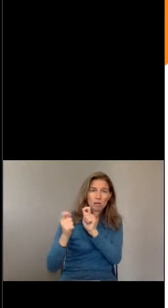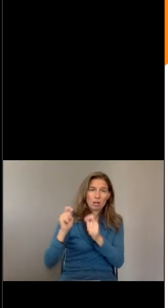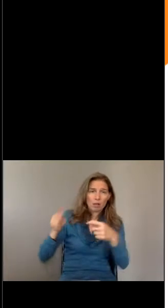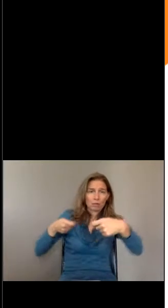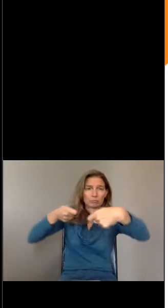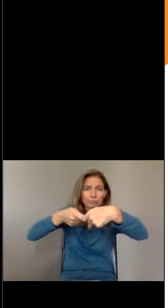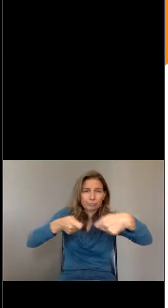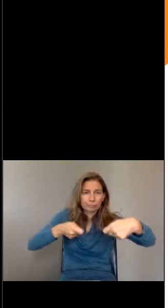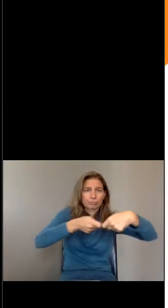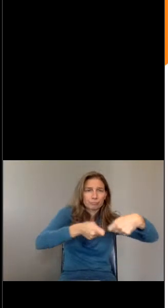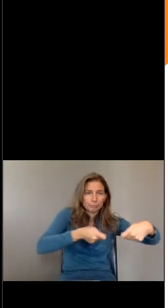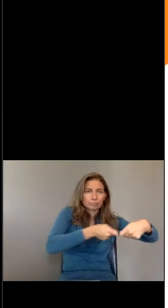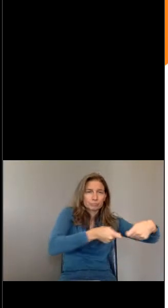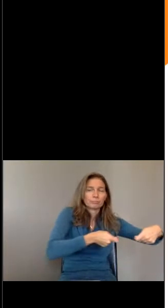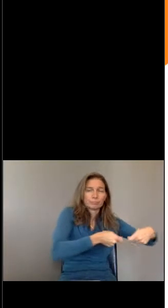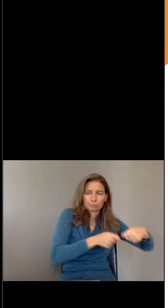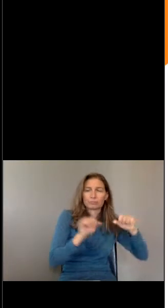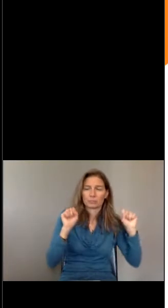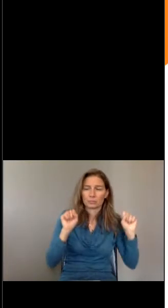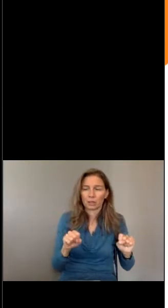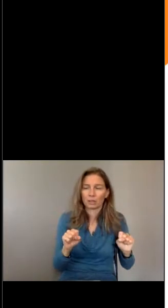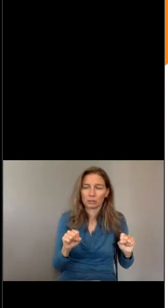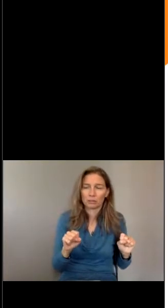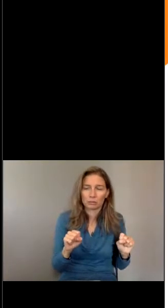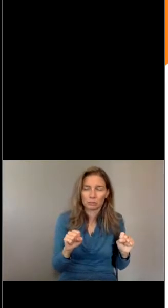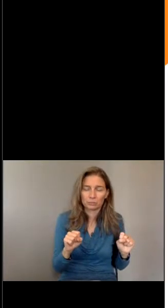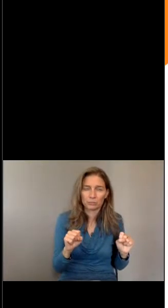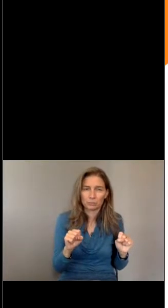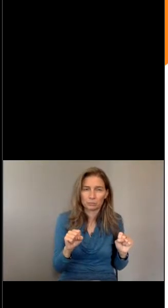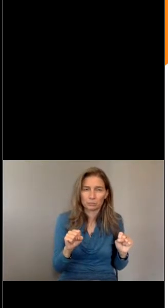how can we make sure that the government